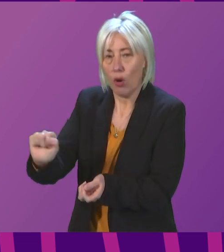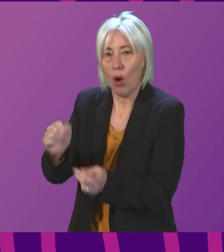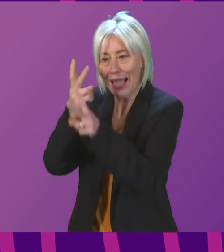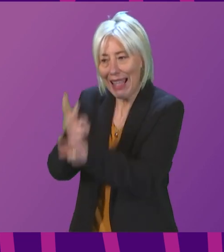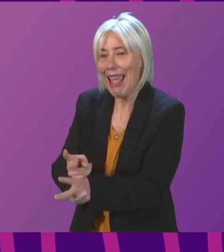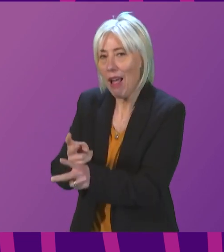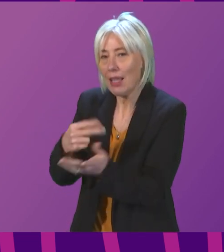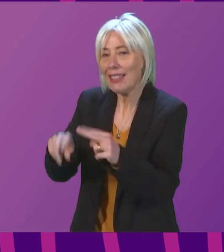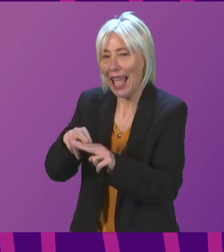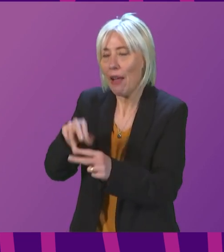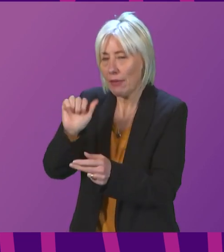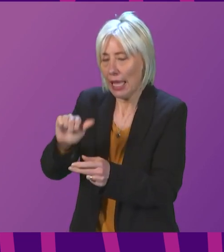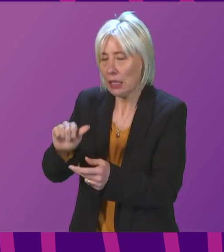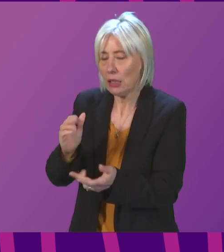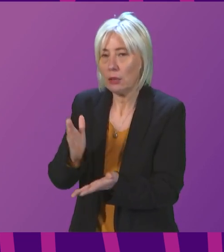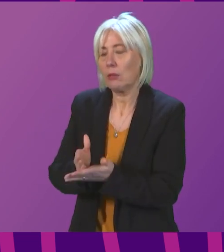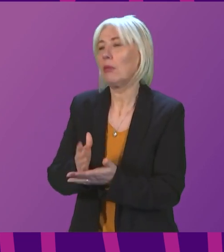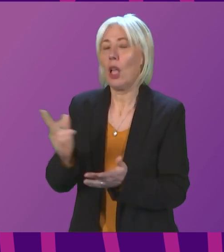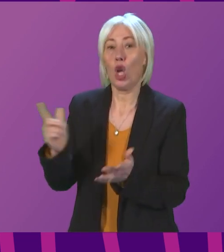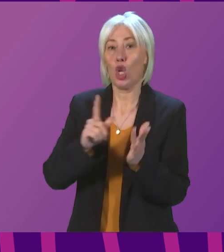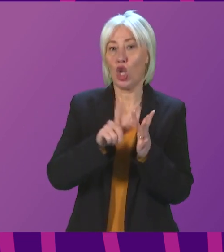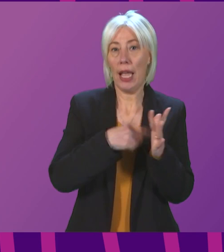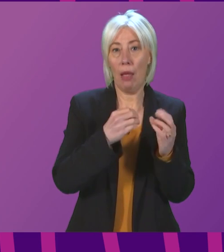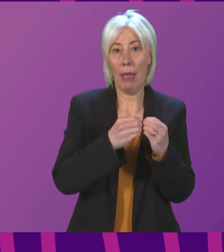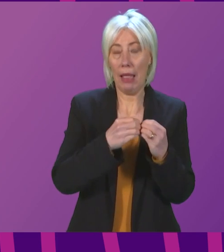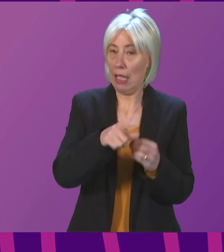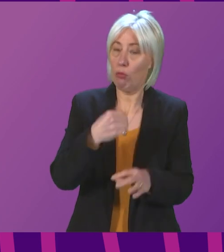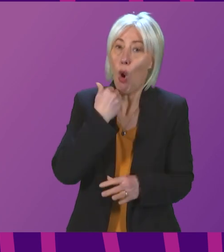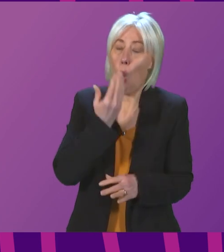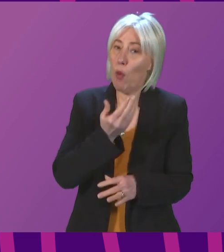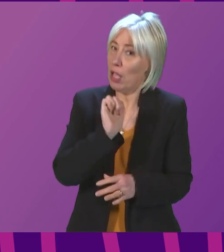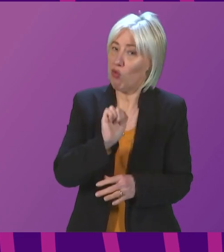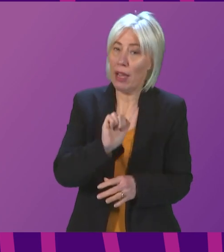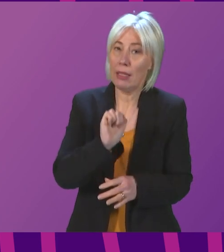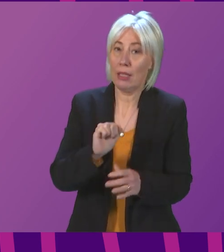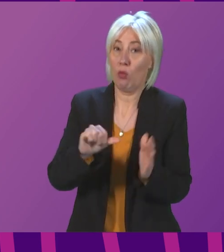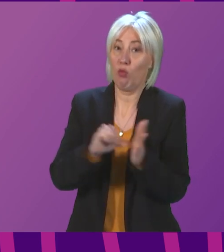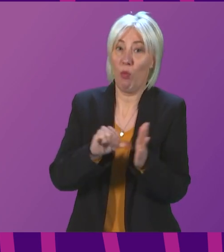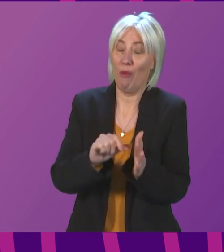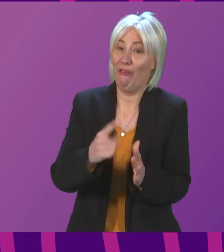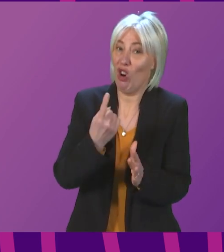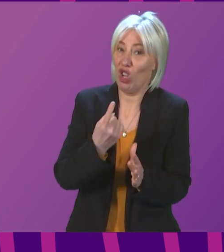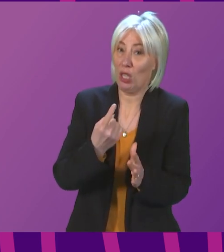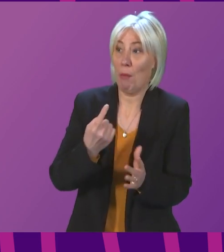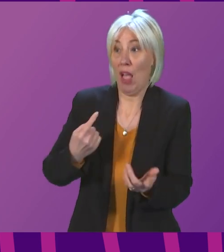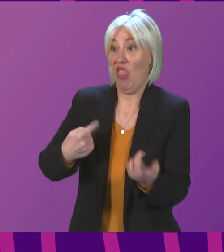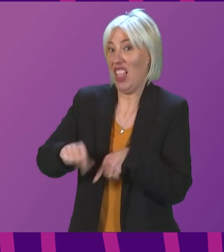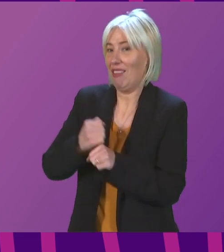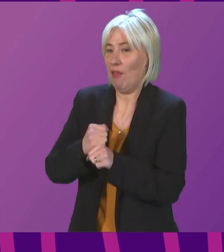It is important that, while Jackie Baillie sets out the problem, as she always does, it is the Scottish Government that is delivering the solutions.